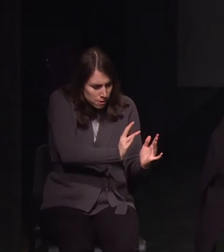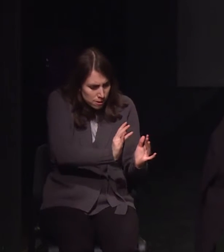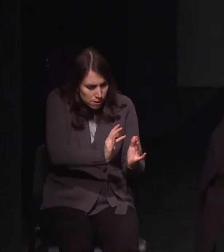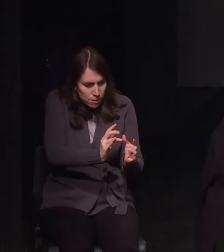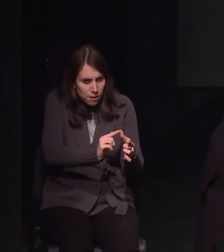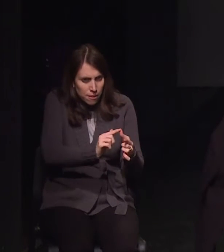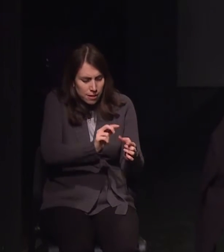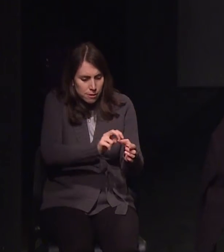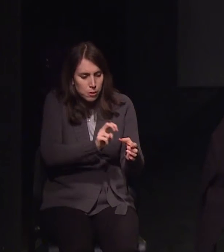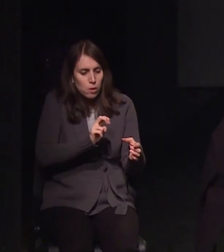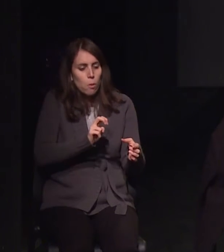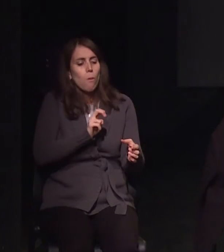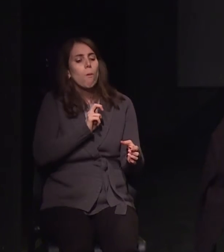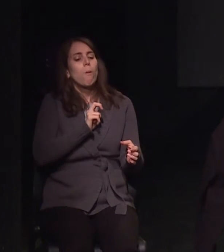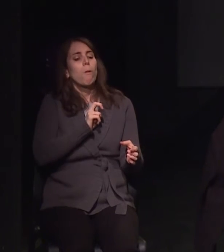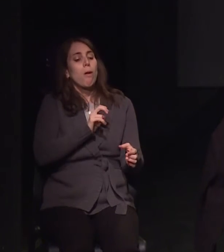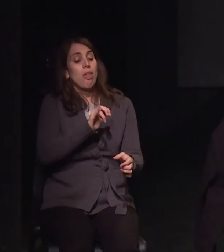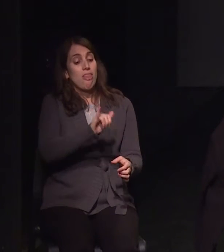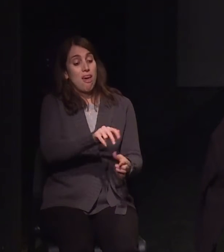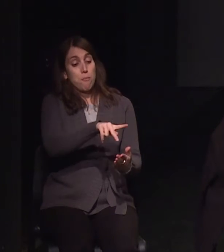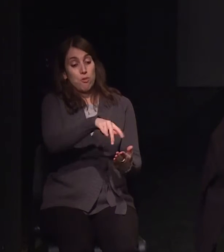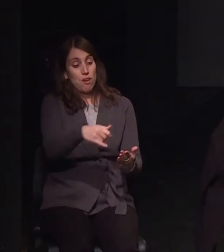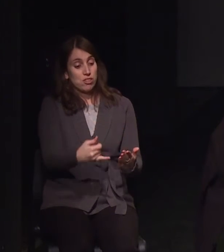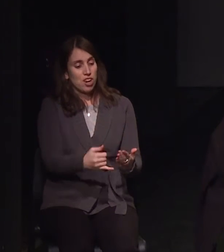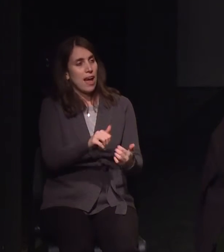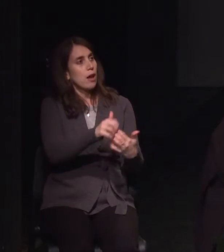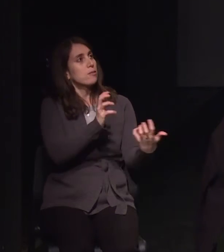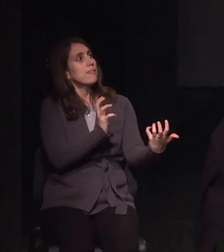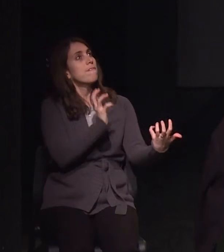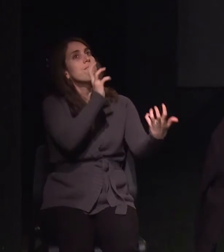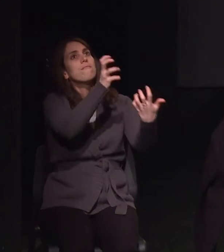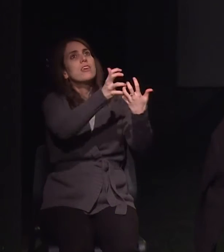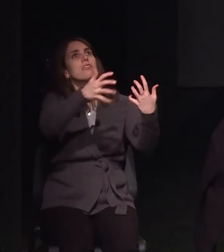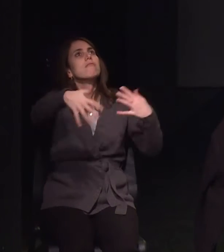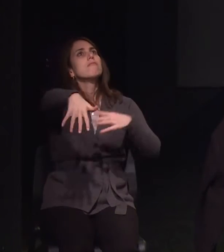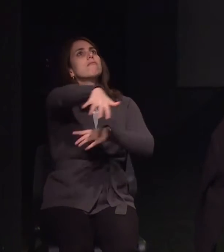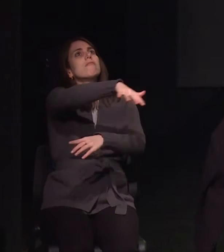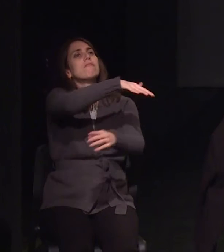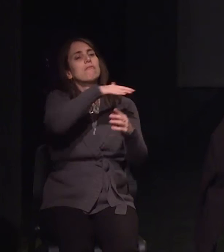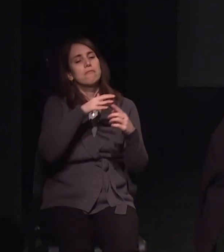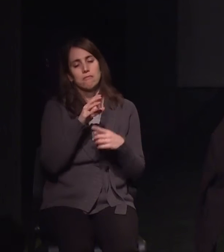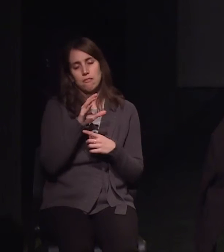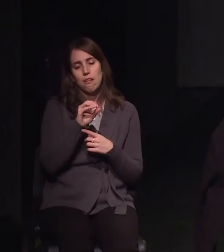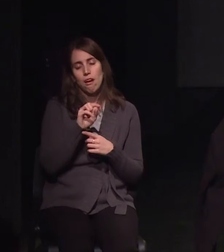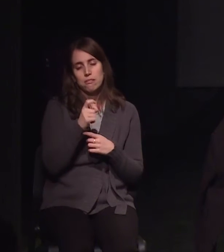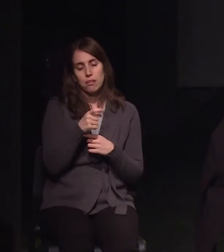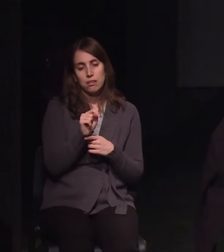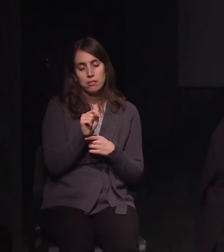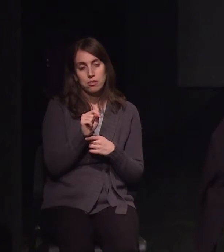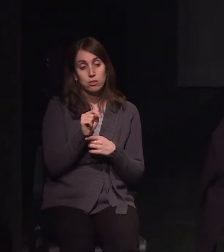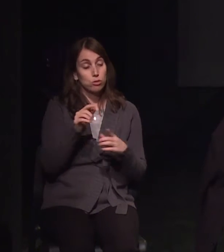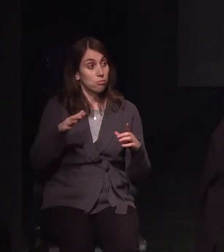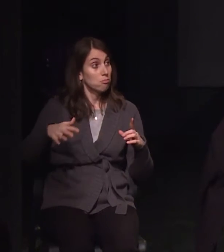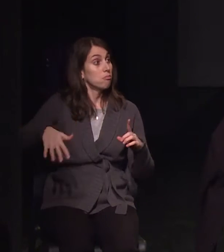are we in context? And contextually we can look throughout the history of dance and music in America, and